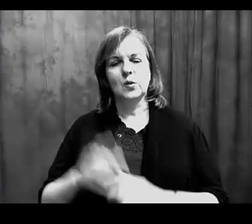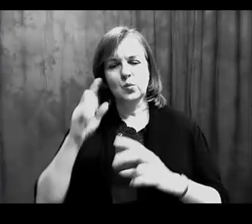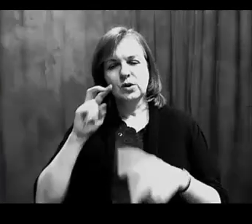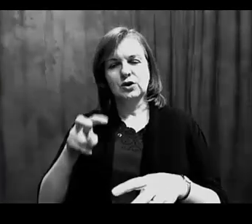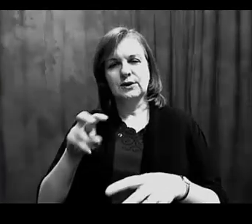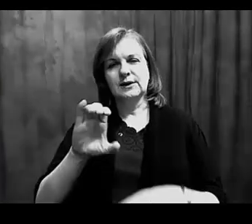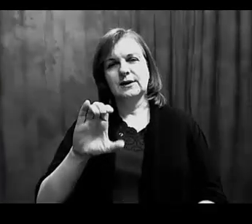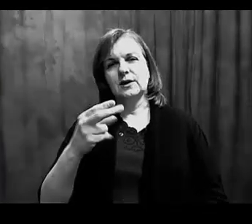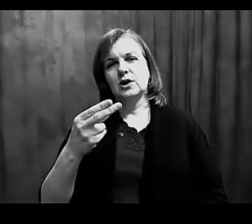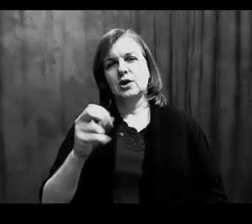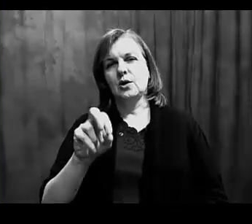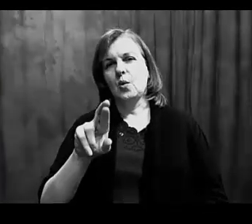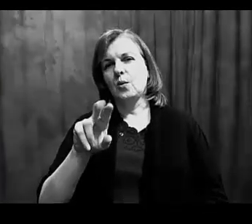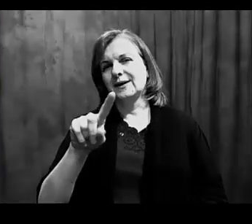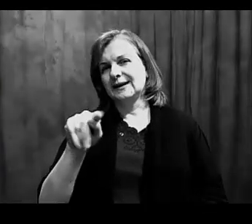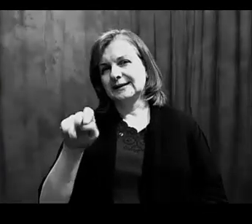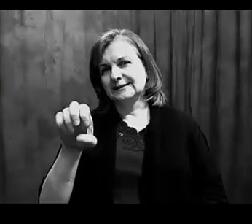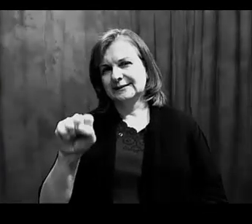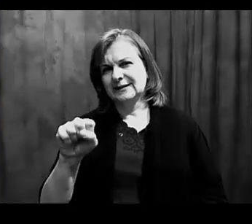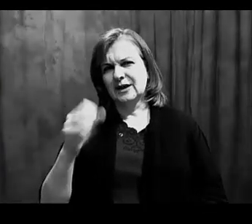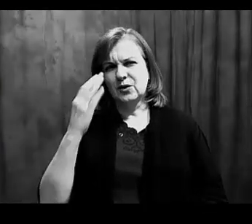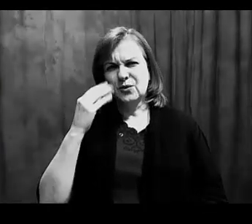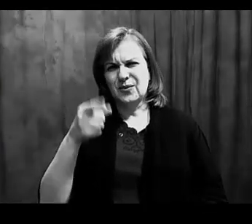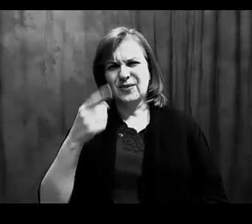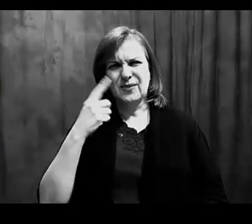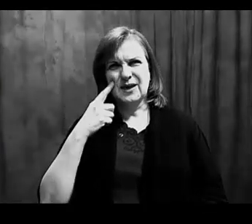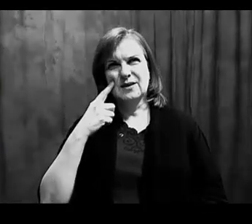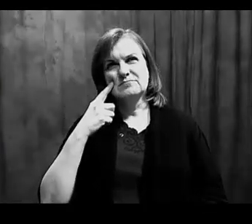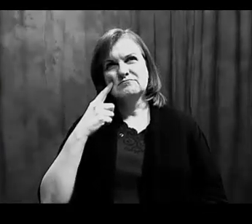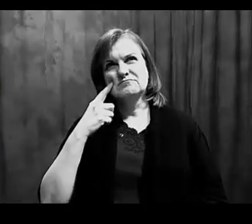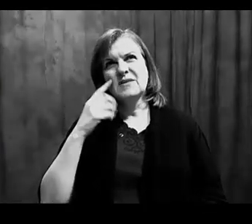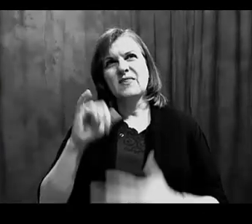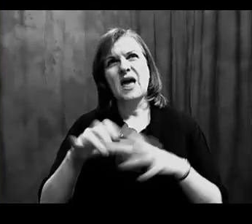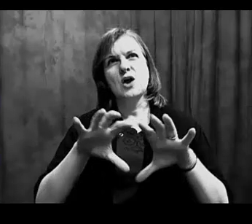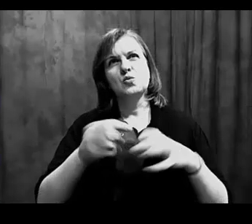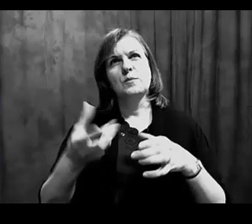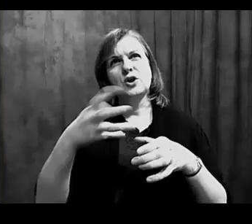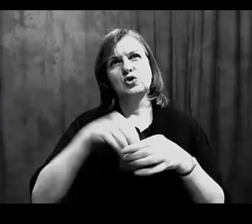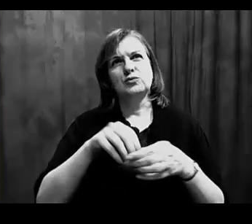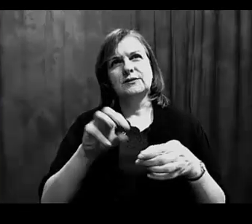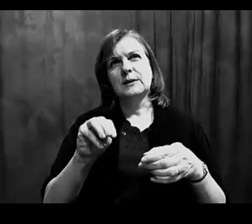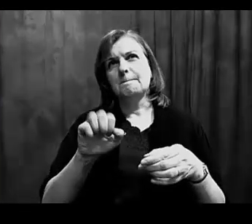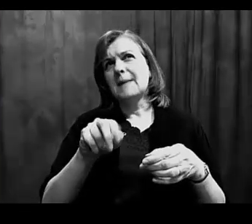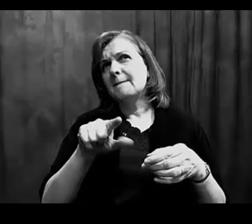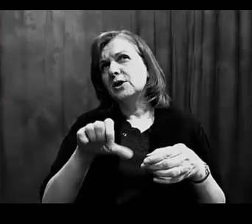and when we look at chordates I know you will think about mammals